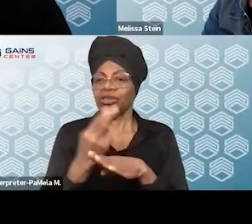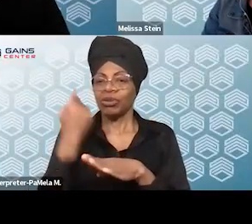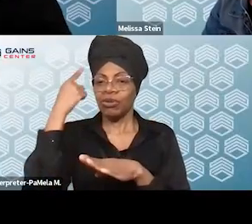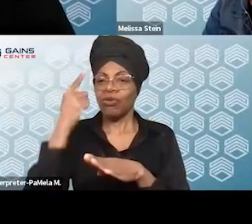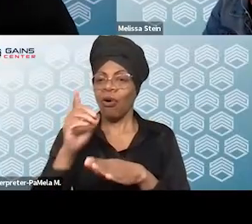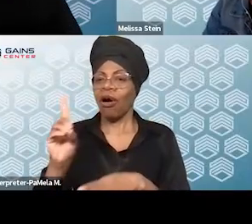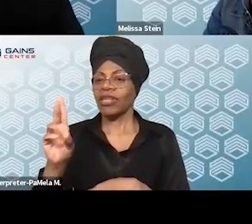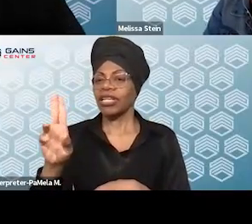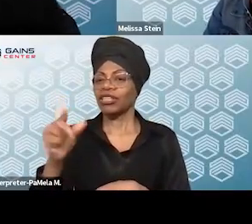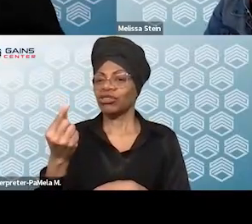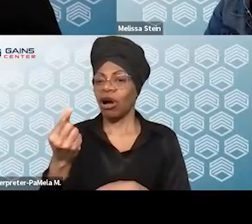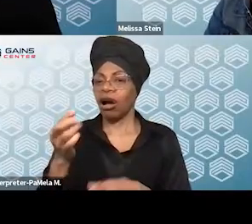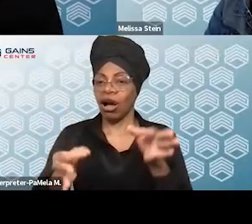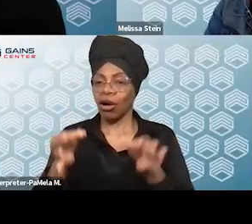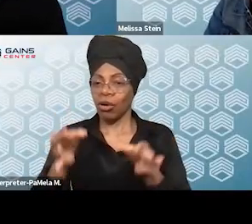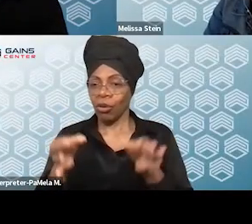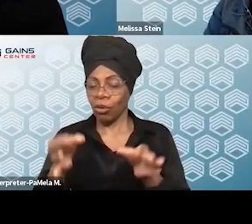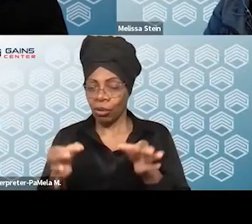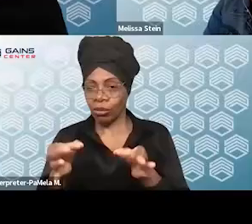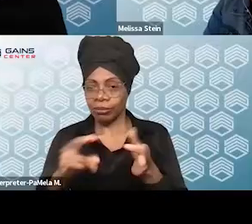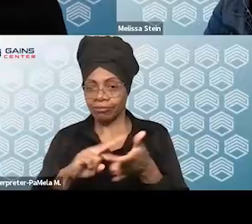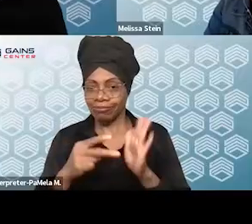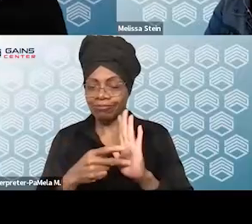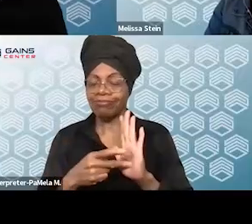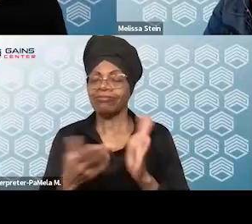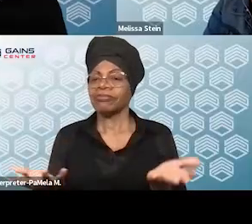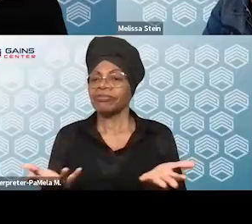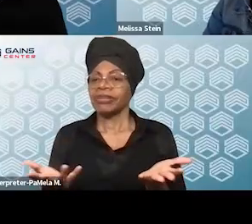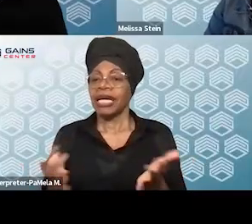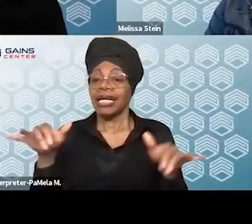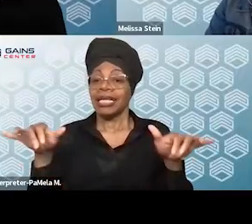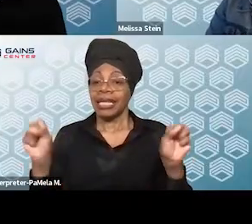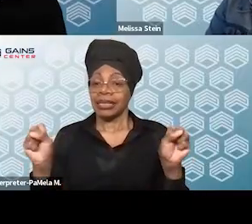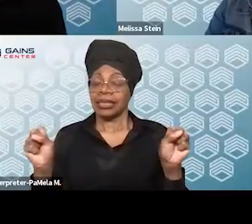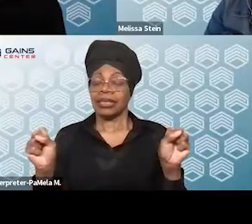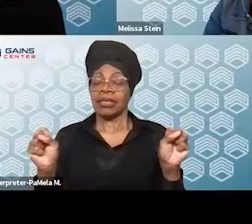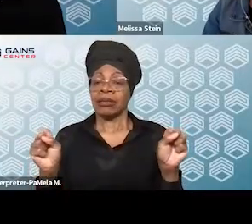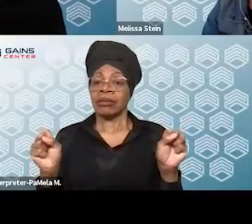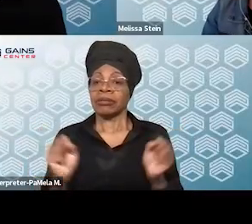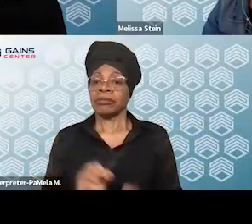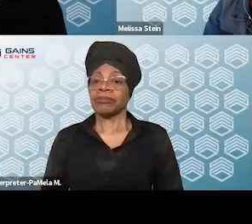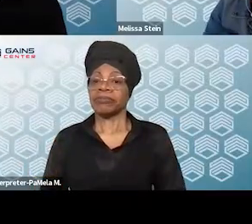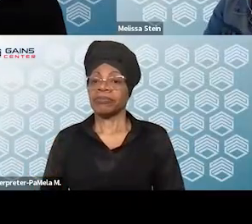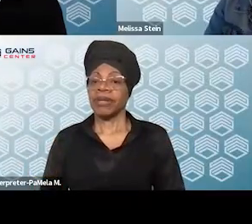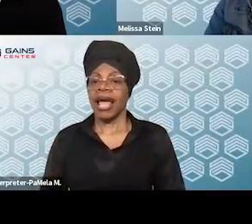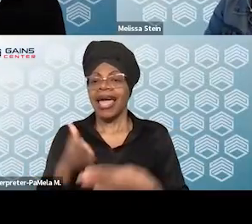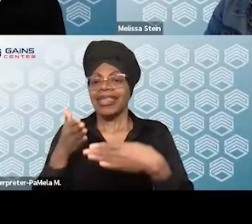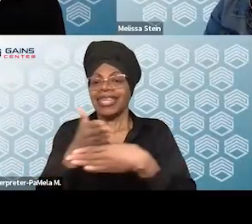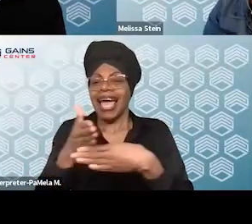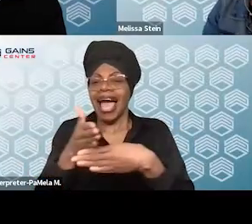I agree, yeah. Yes, I do. So, the average cost is around $130 per test.